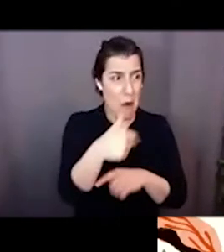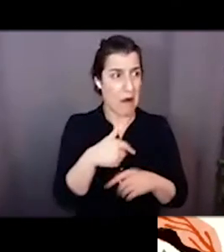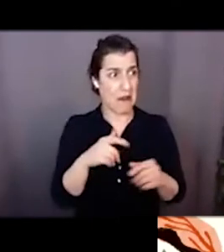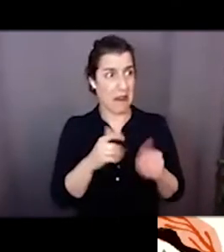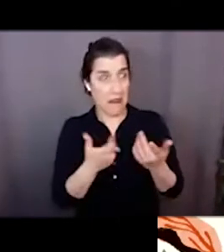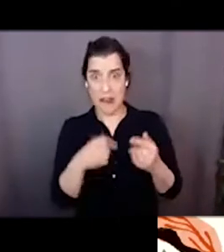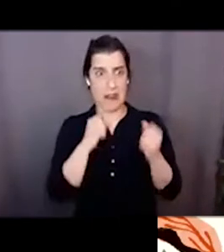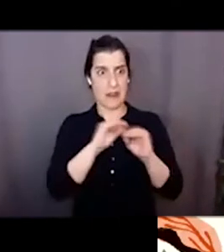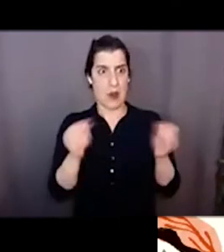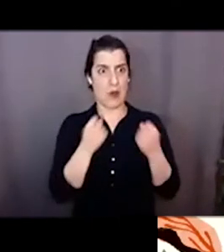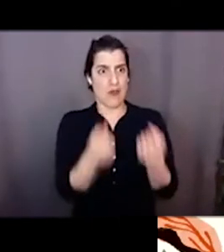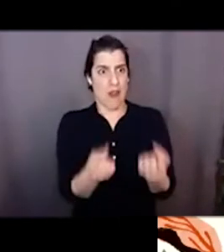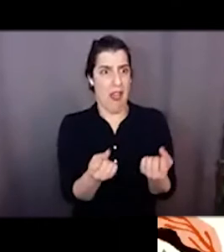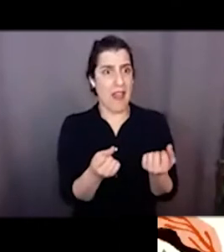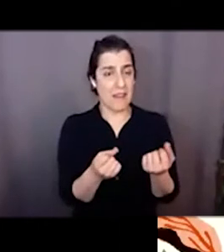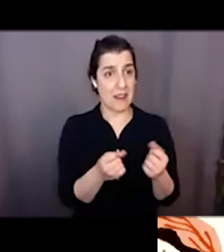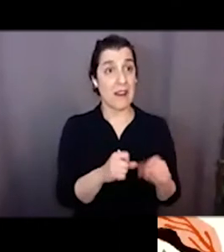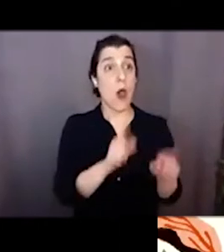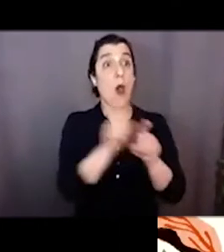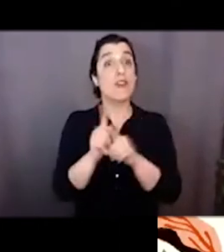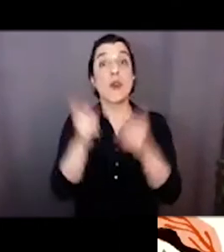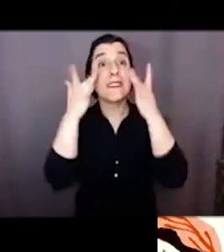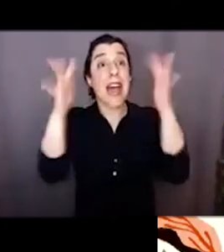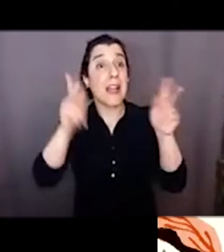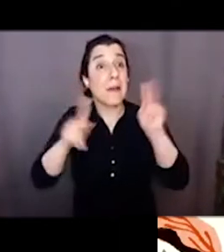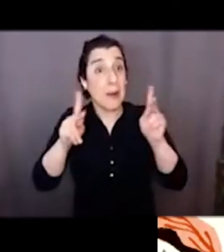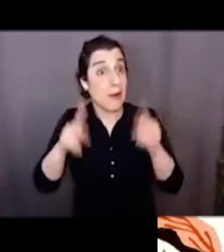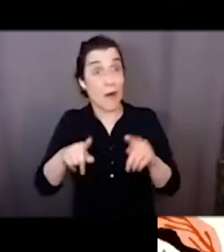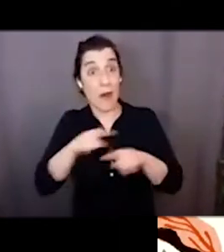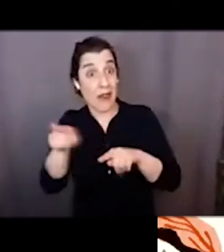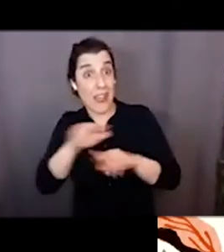so are cited non-drivers as we transitioned to remote work and education,